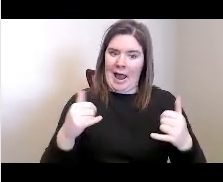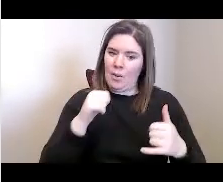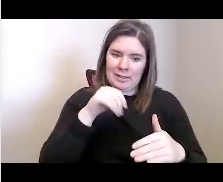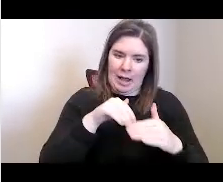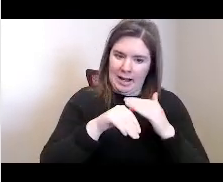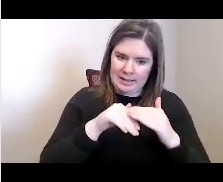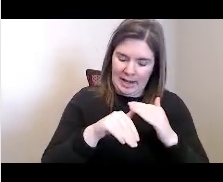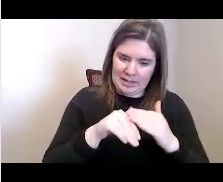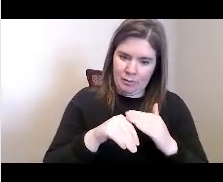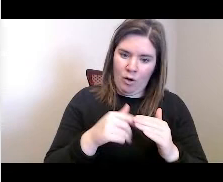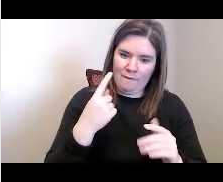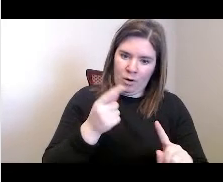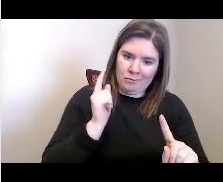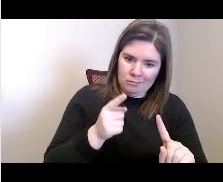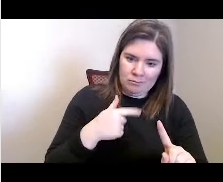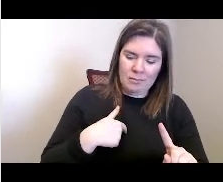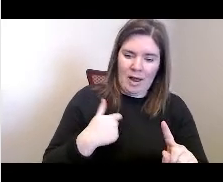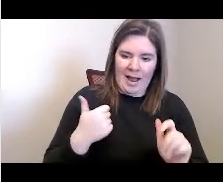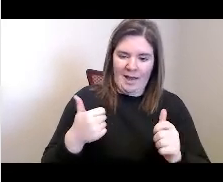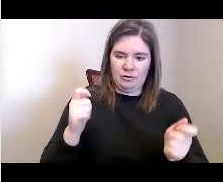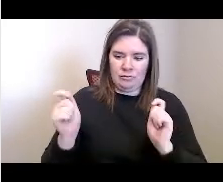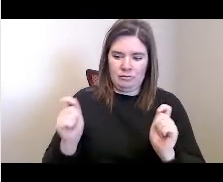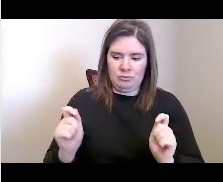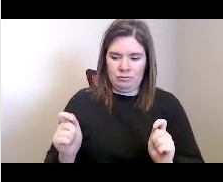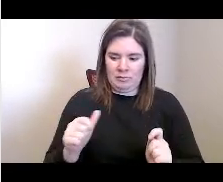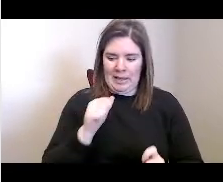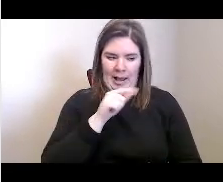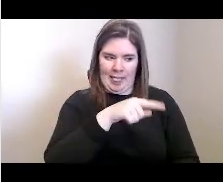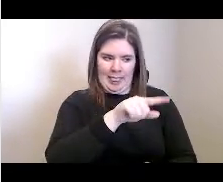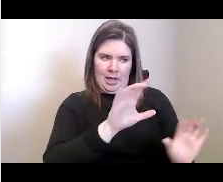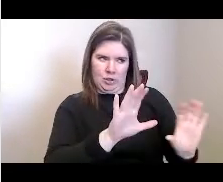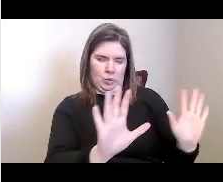it's not something that they did. But I did have in here-- these are